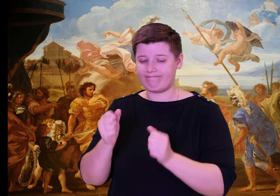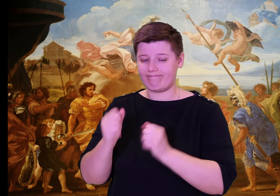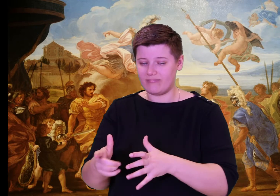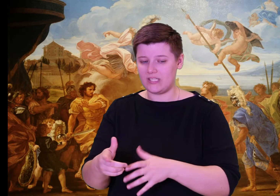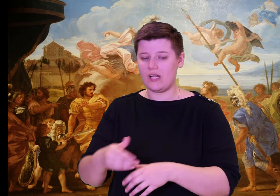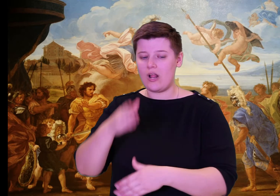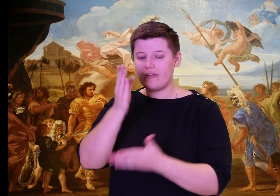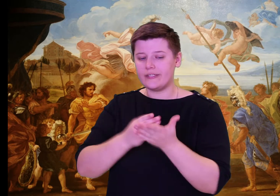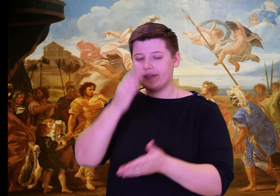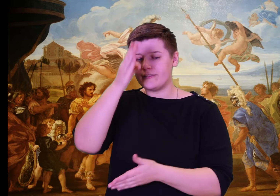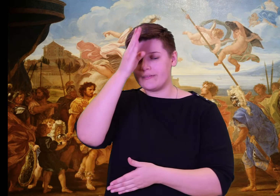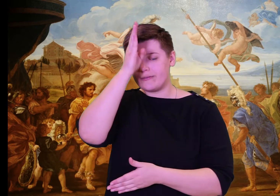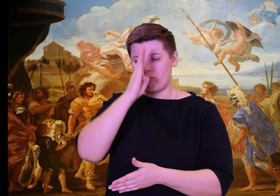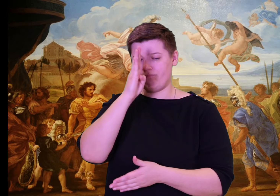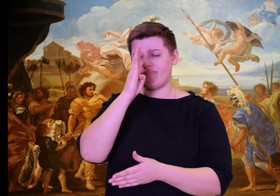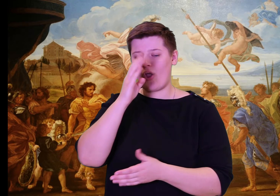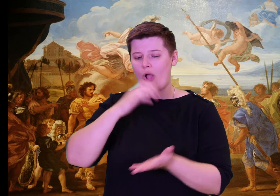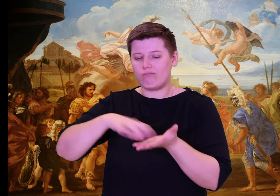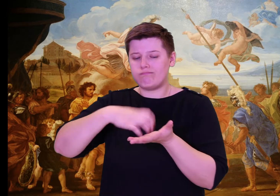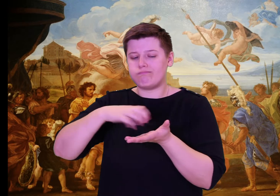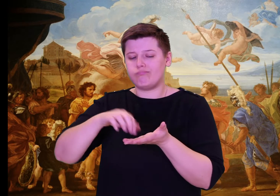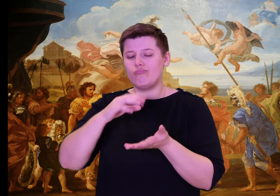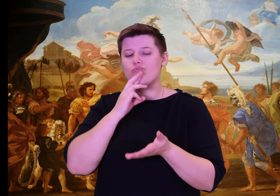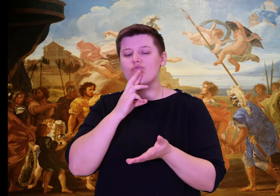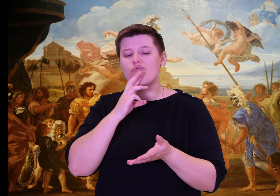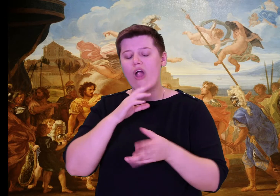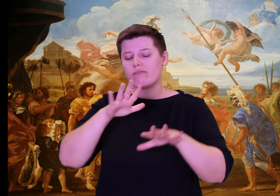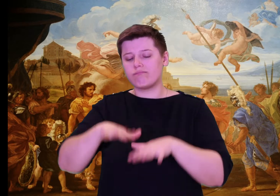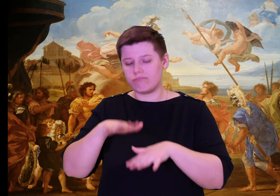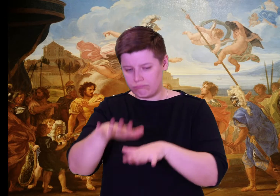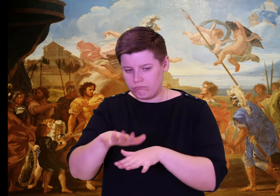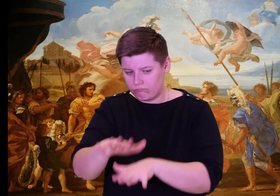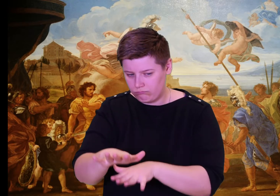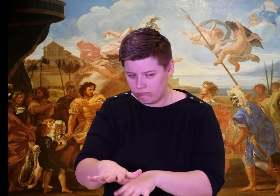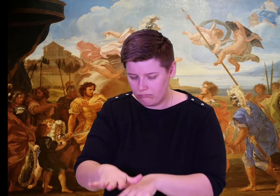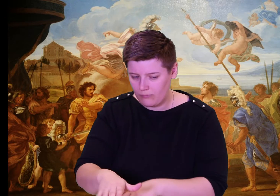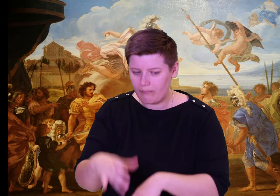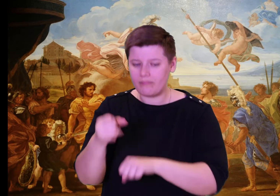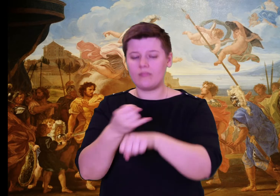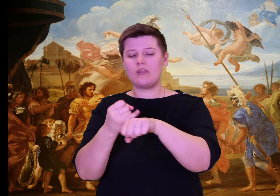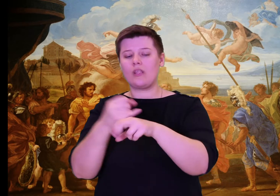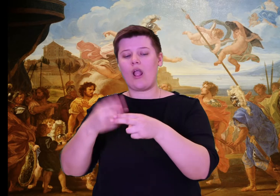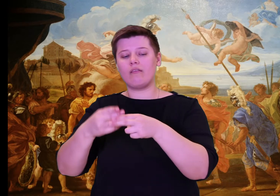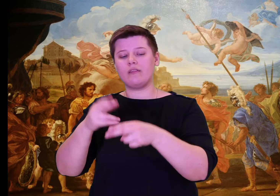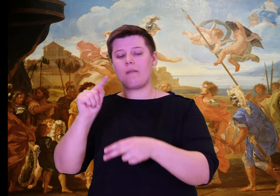At dawn one group of us dragged down our ships into the sea, piled high with loot